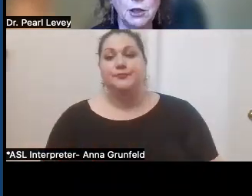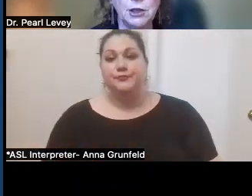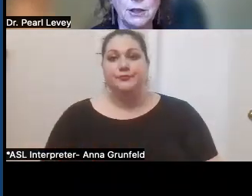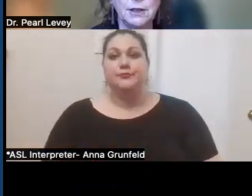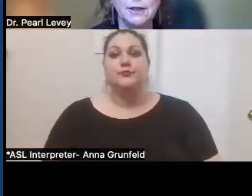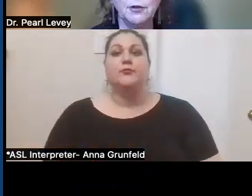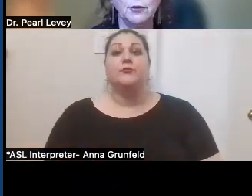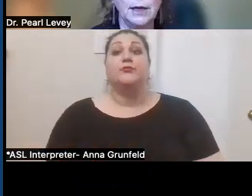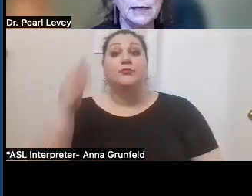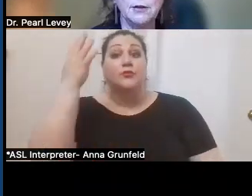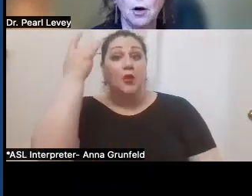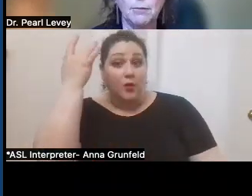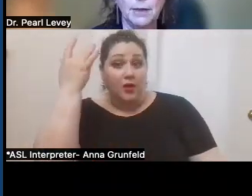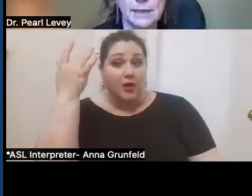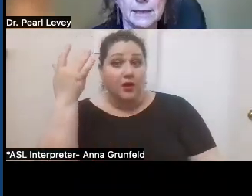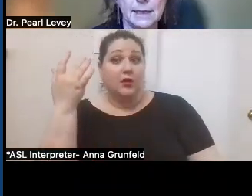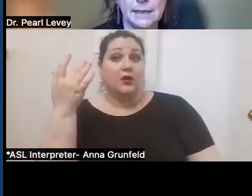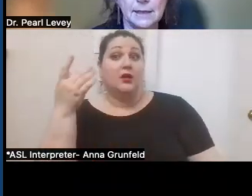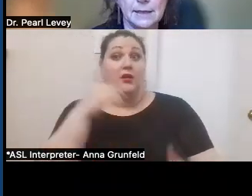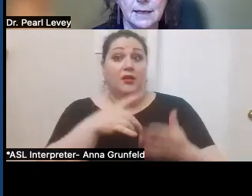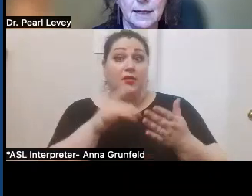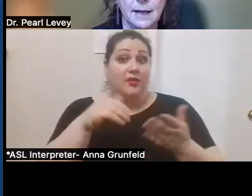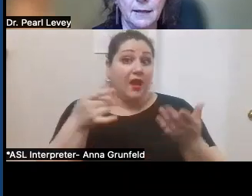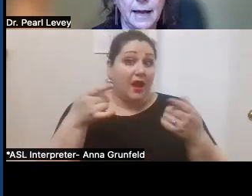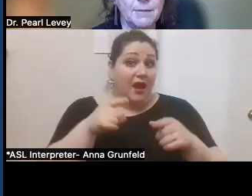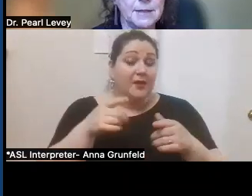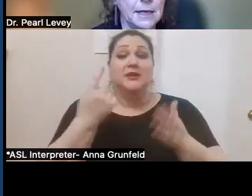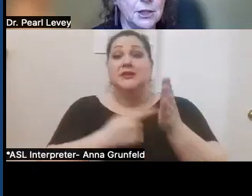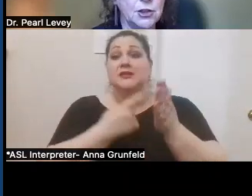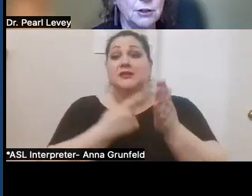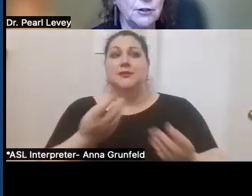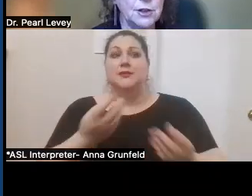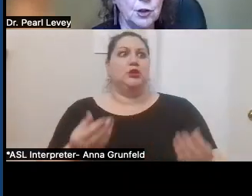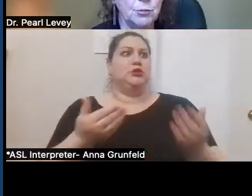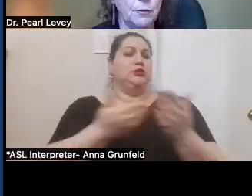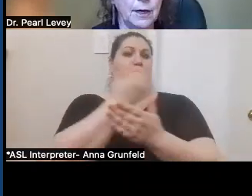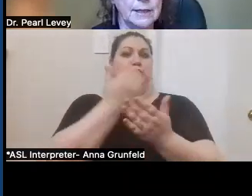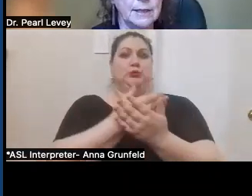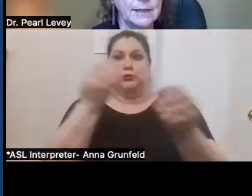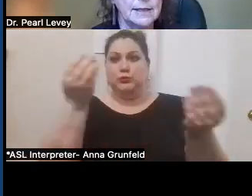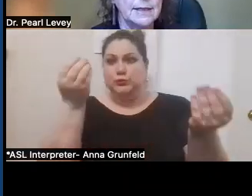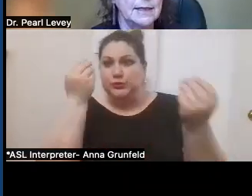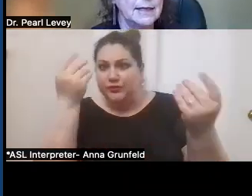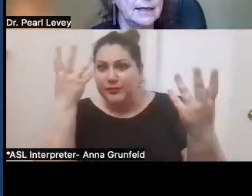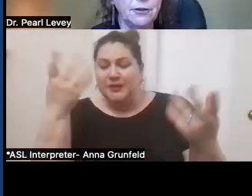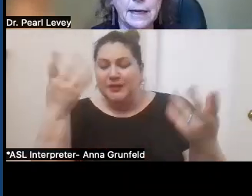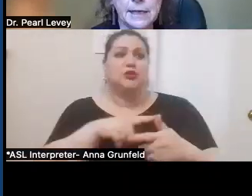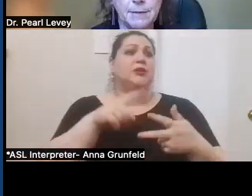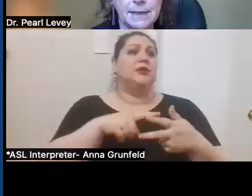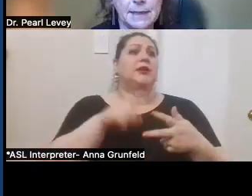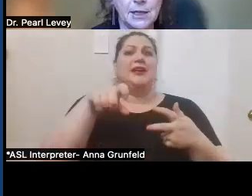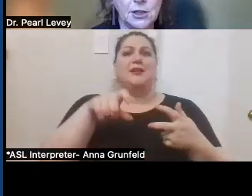the variety of complex settings, the adaptation to different supervisors, different expectations.